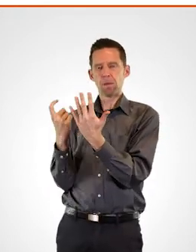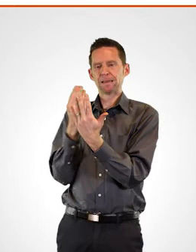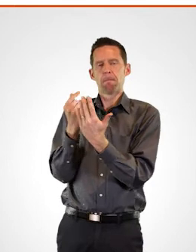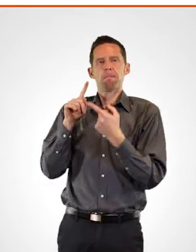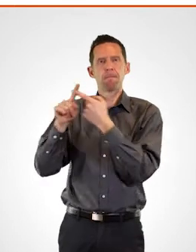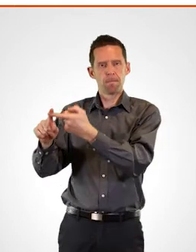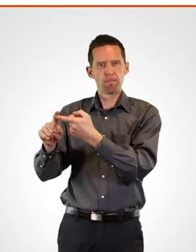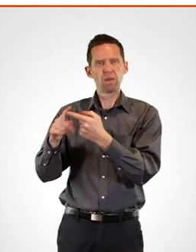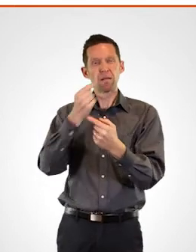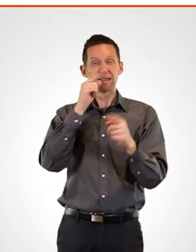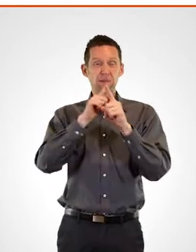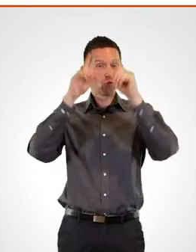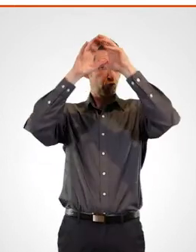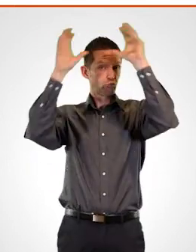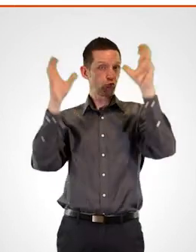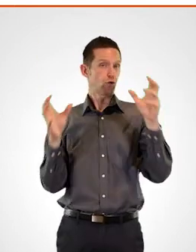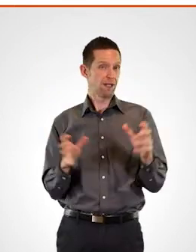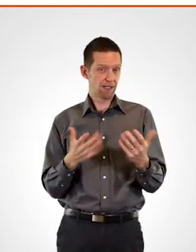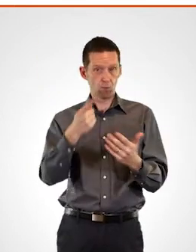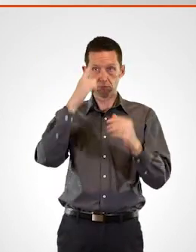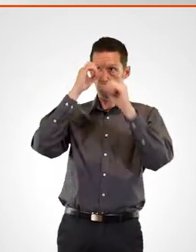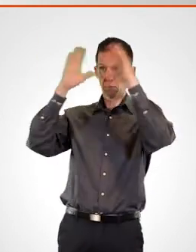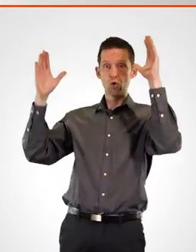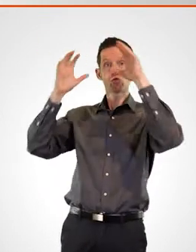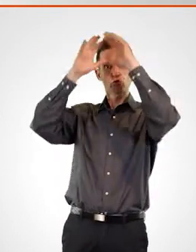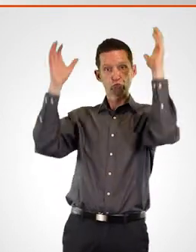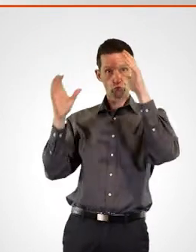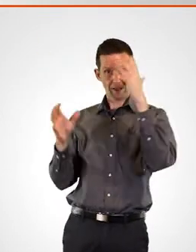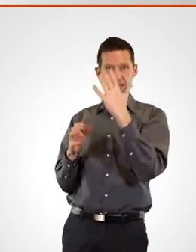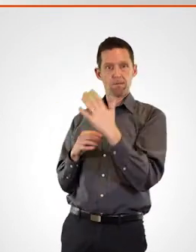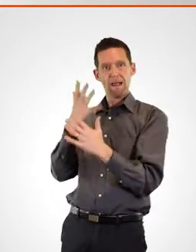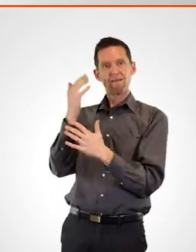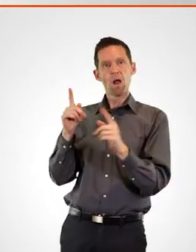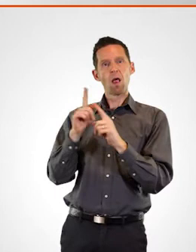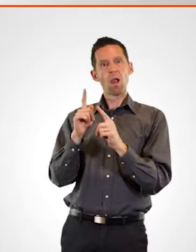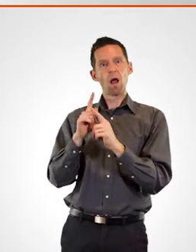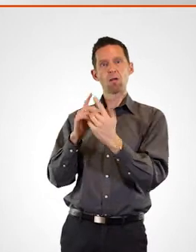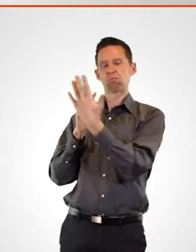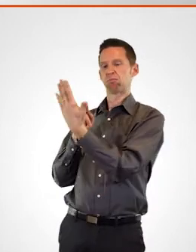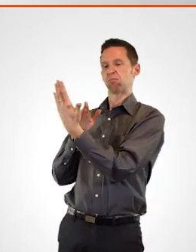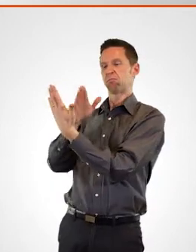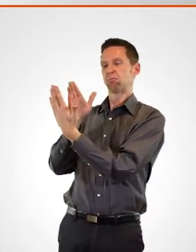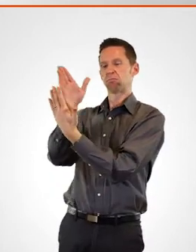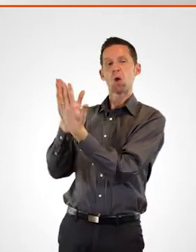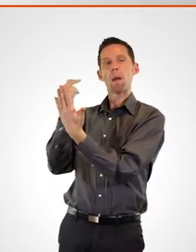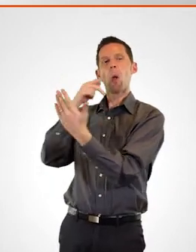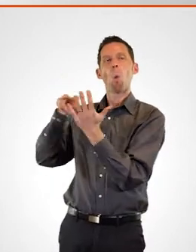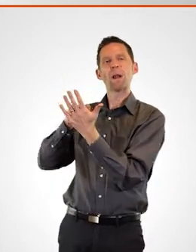it's very similar to pruning the branches of a tree. So you've got a tree and the branches that maybe are weak or dead,